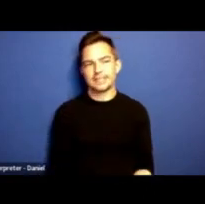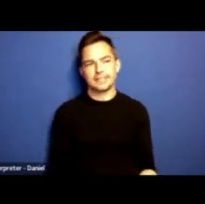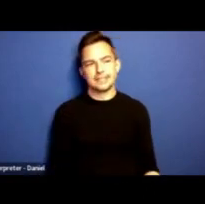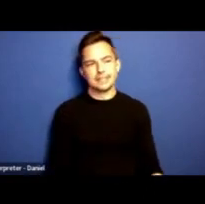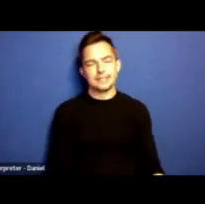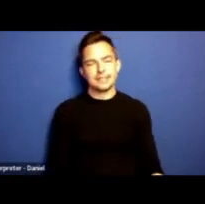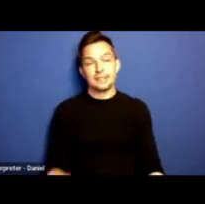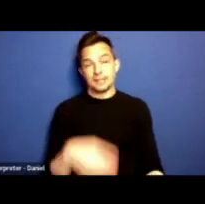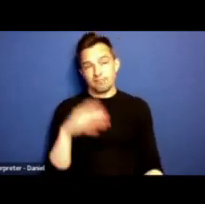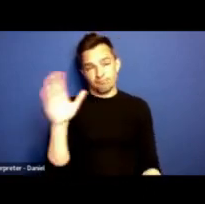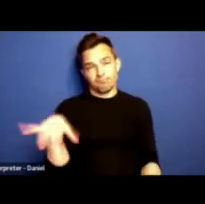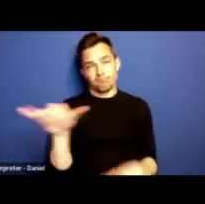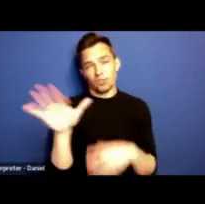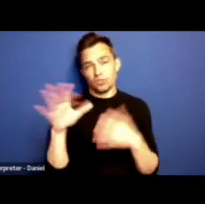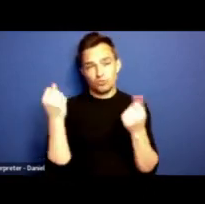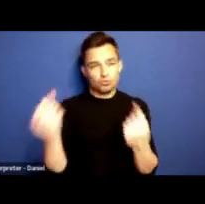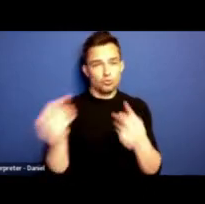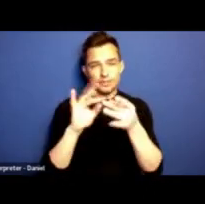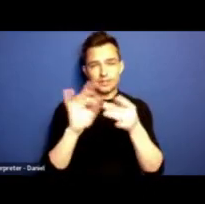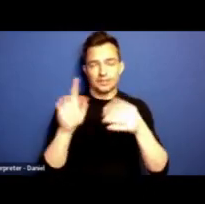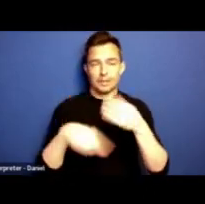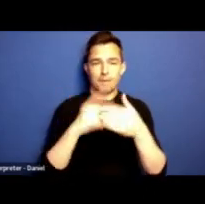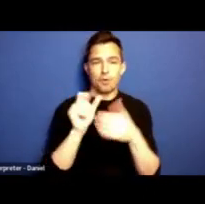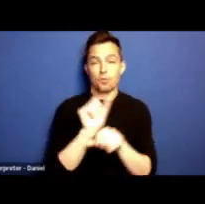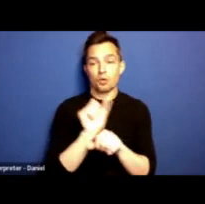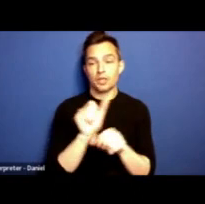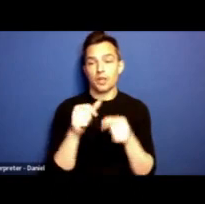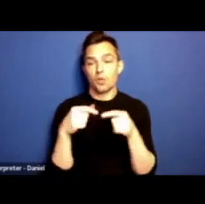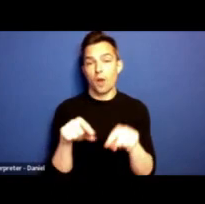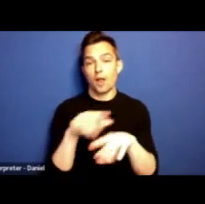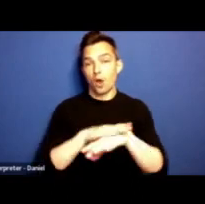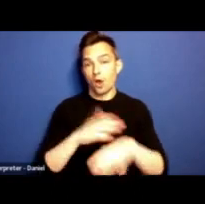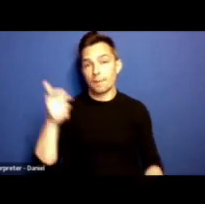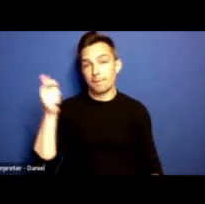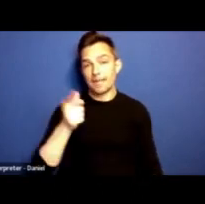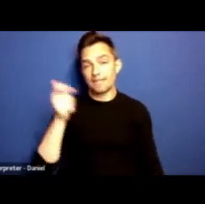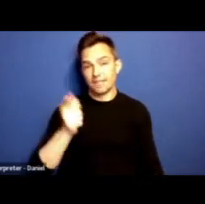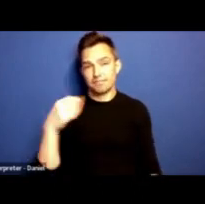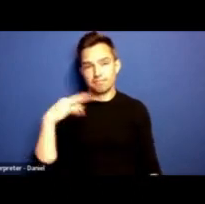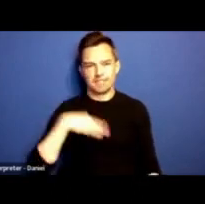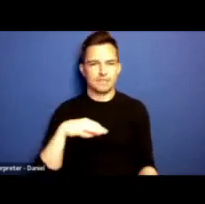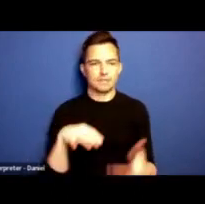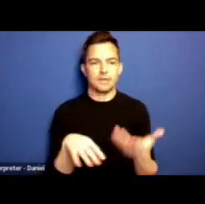definitely strong messages about working while on benefits. So an individual who's on Social